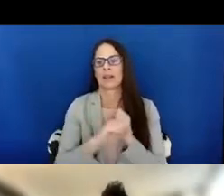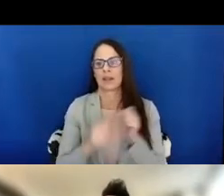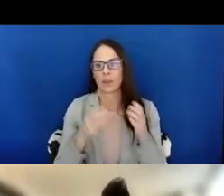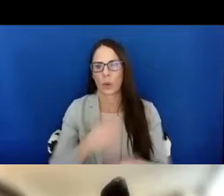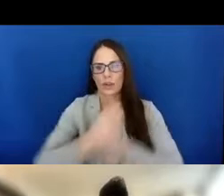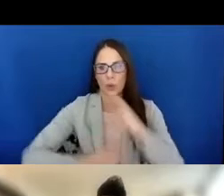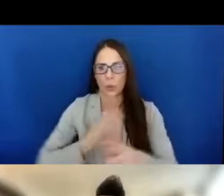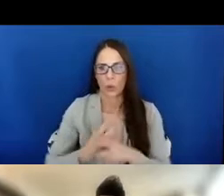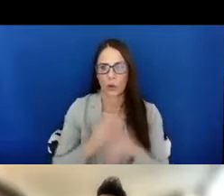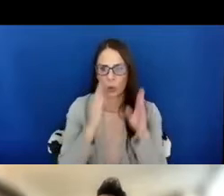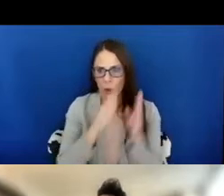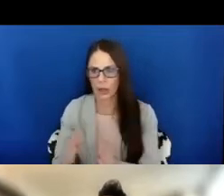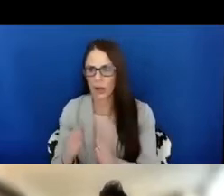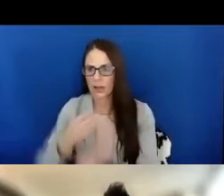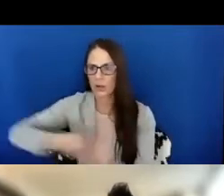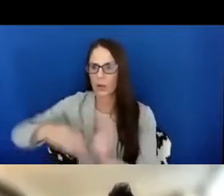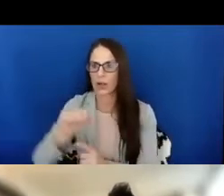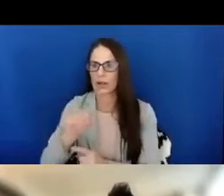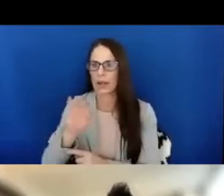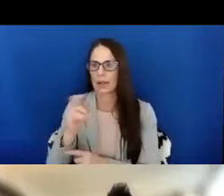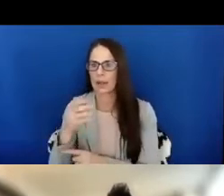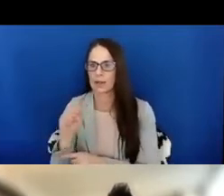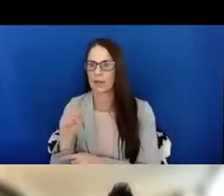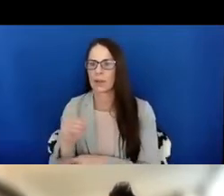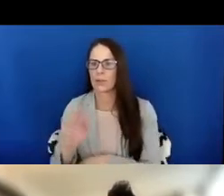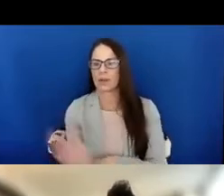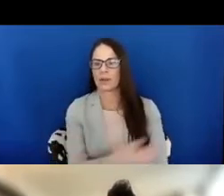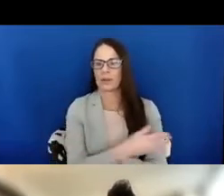ism this inherits disabled 15:28:40 persons here I want to build on the